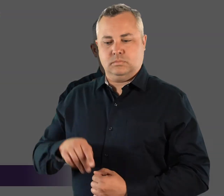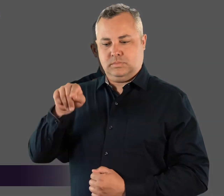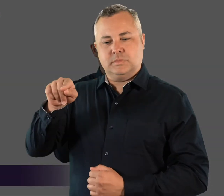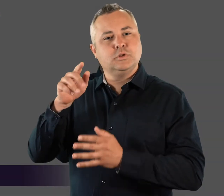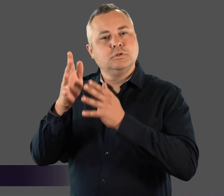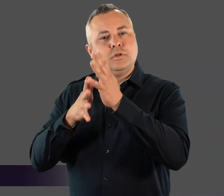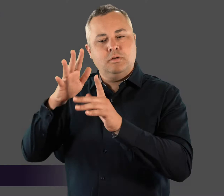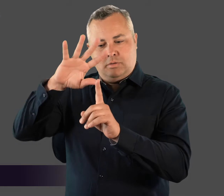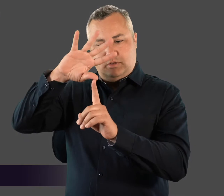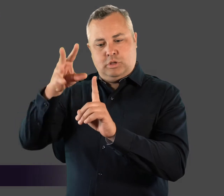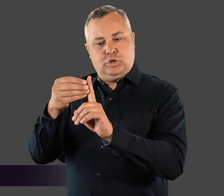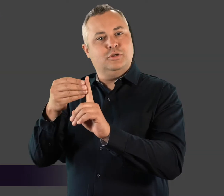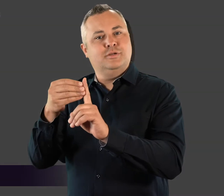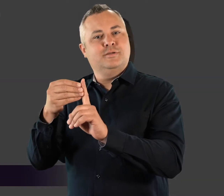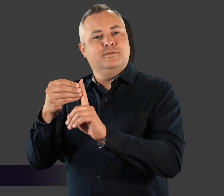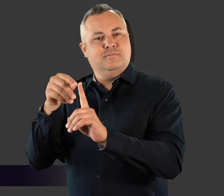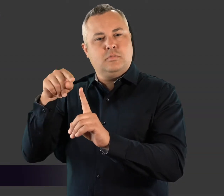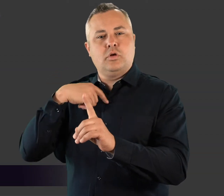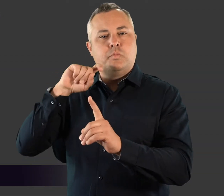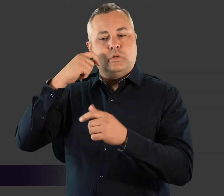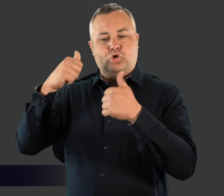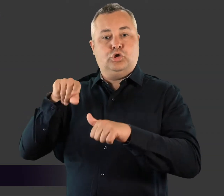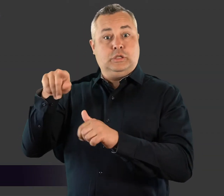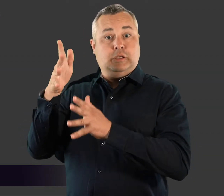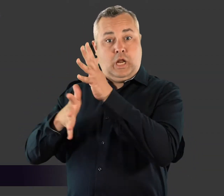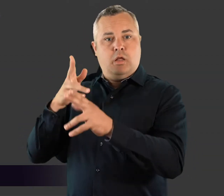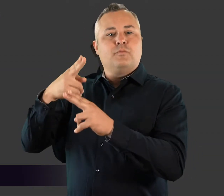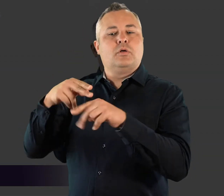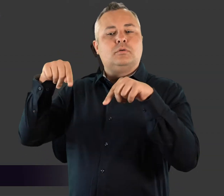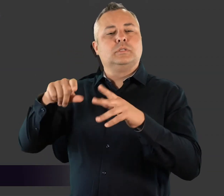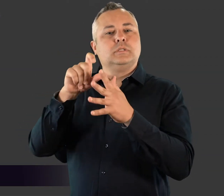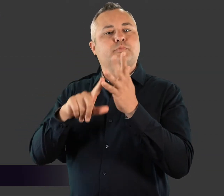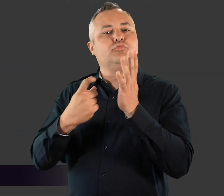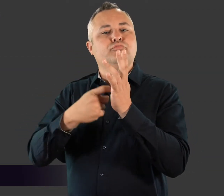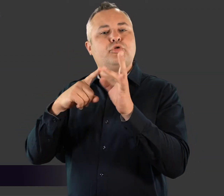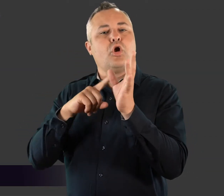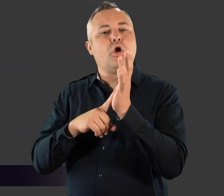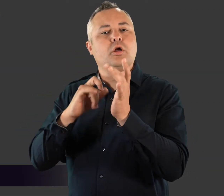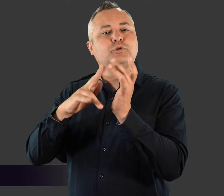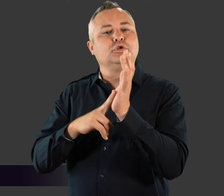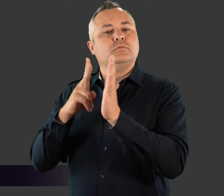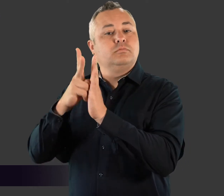This is sign 'Intersectional', which I will use this sign for Disability Royal Commission videos -